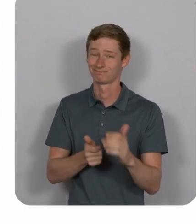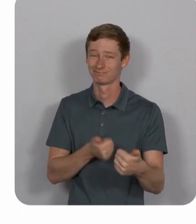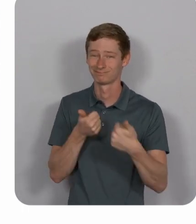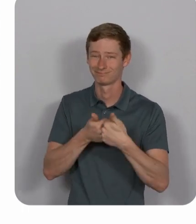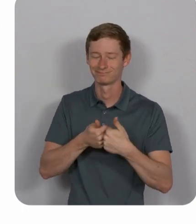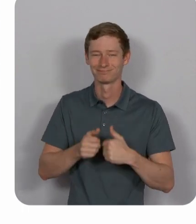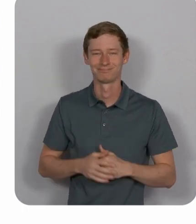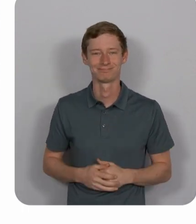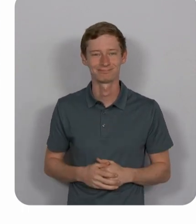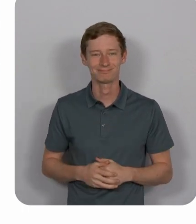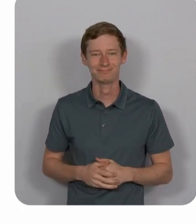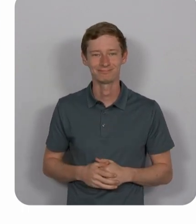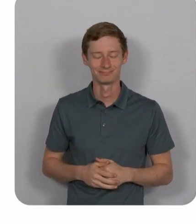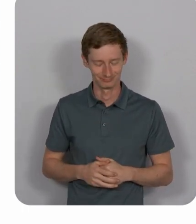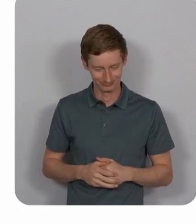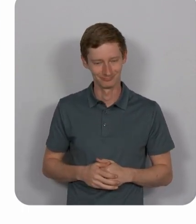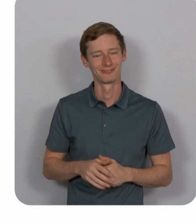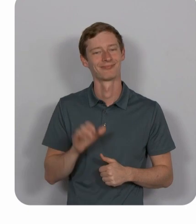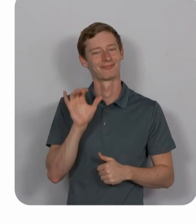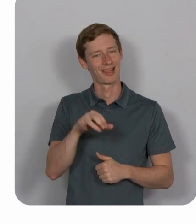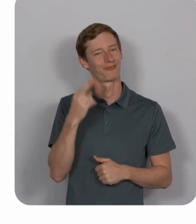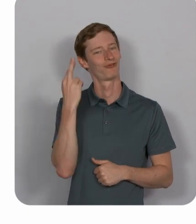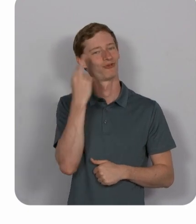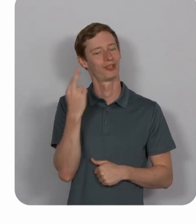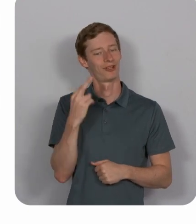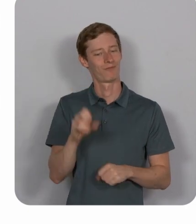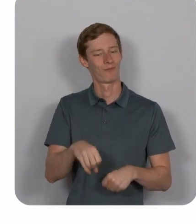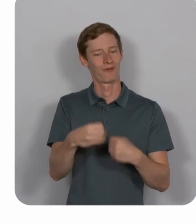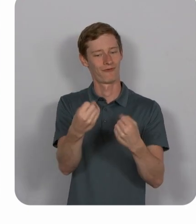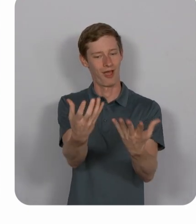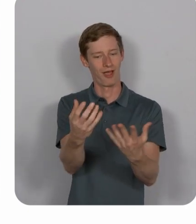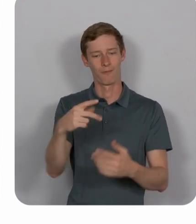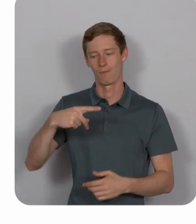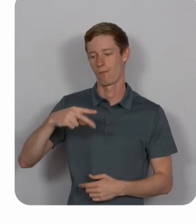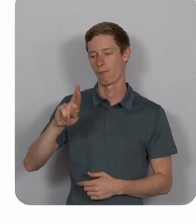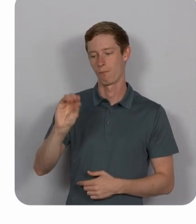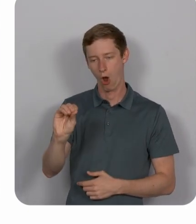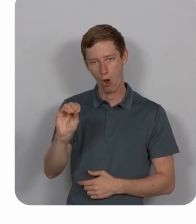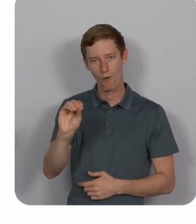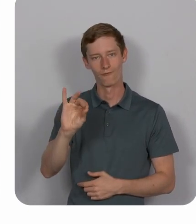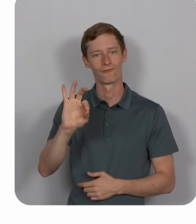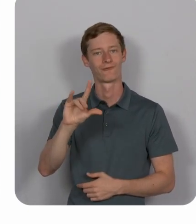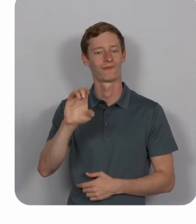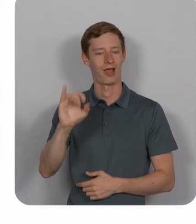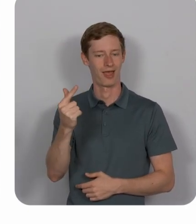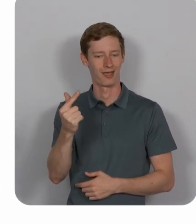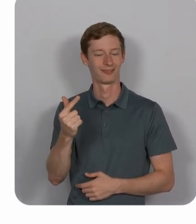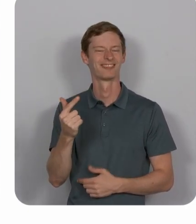This is why we are introducing profiling in Meta Spark Studio. Let's have a look at it.